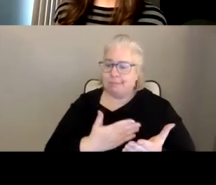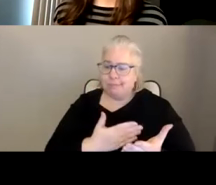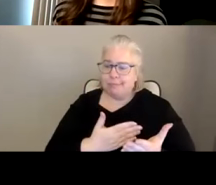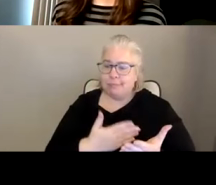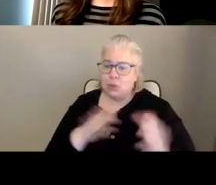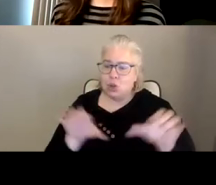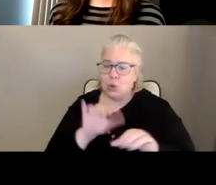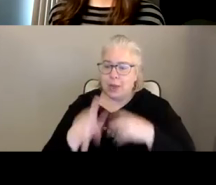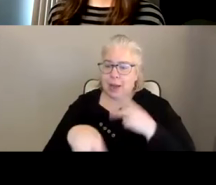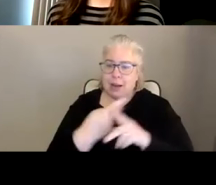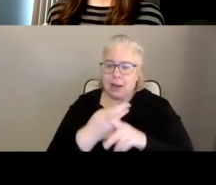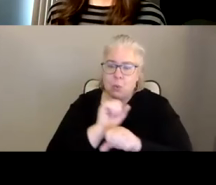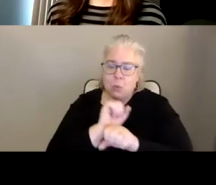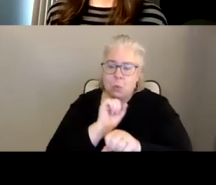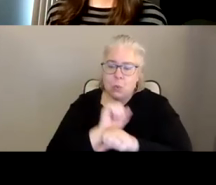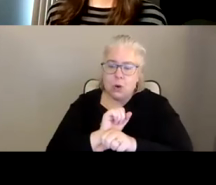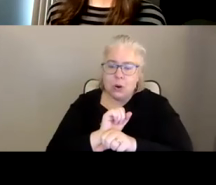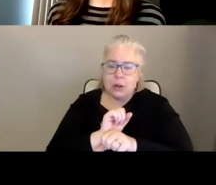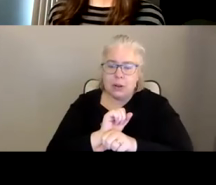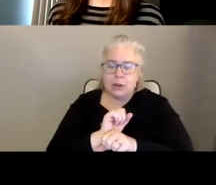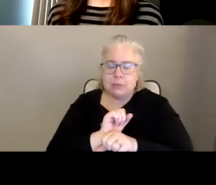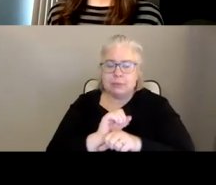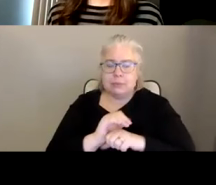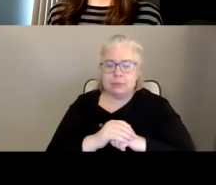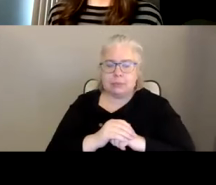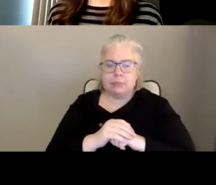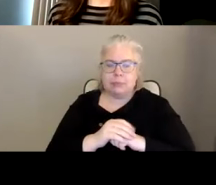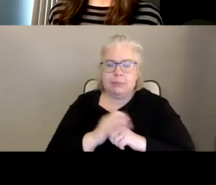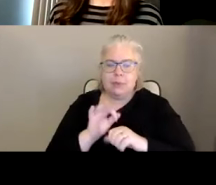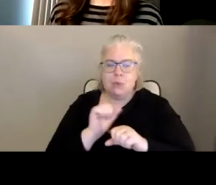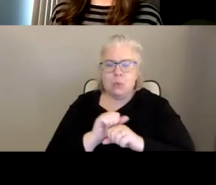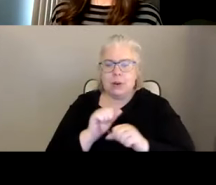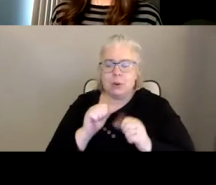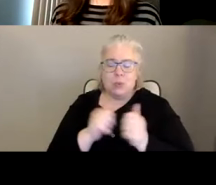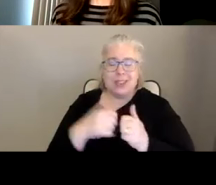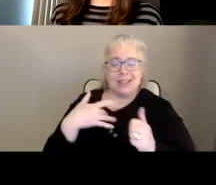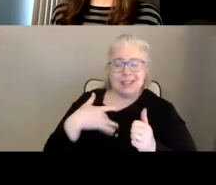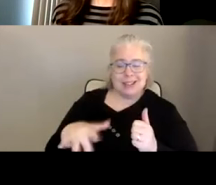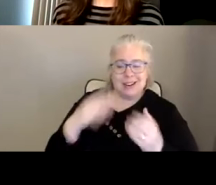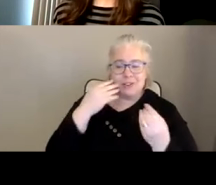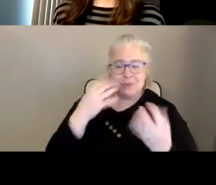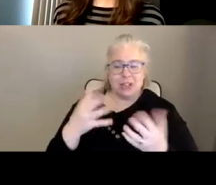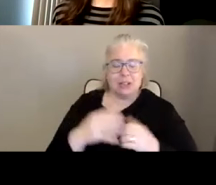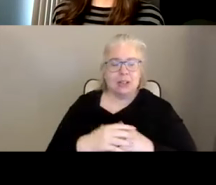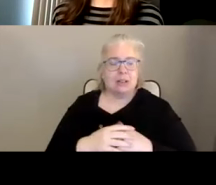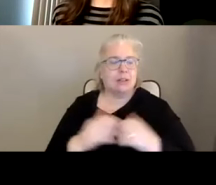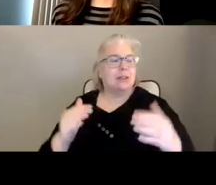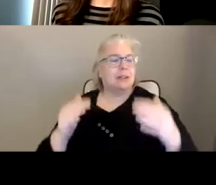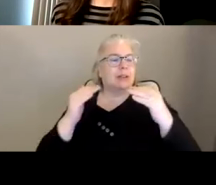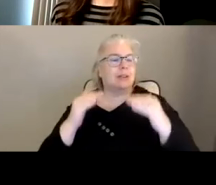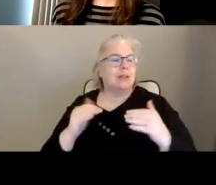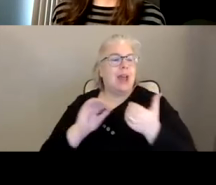and do a good job of that translation if you're working in a sensitive area. How do they guarantee their quality